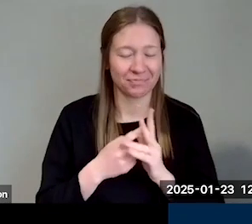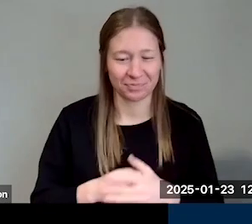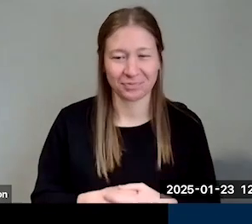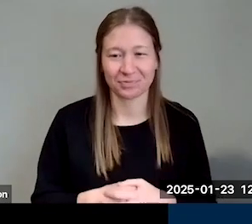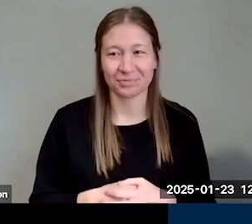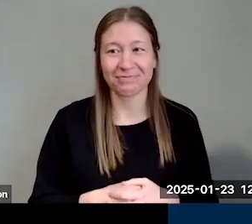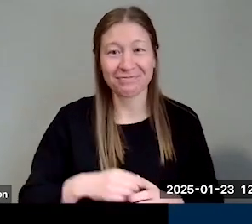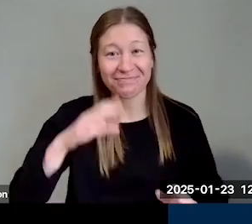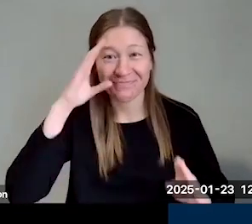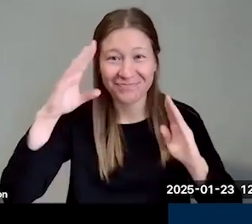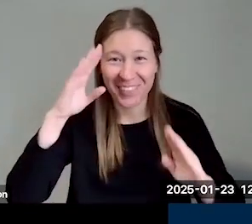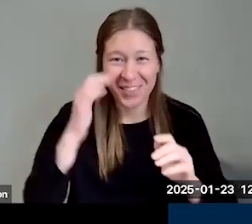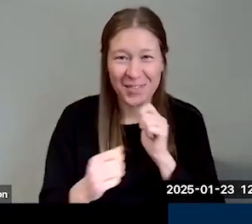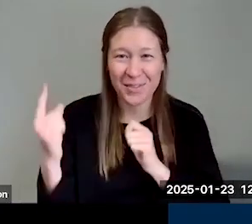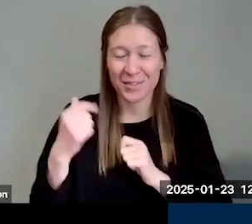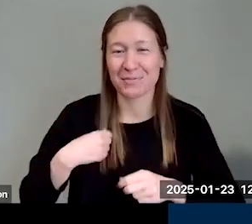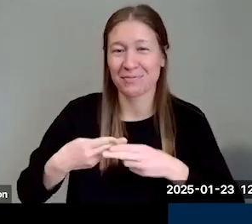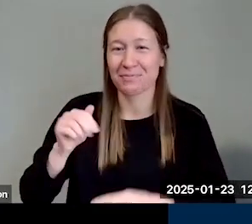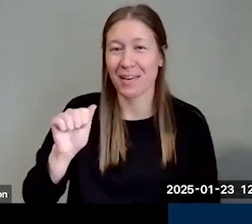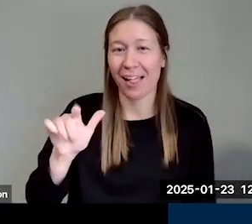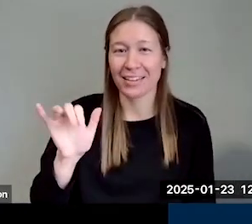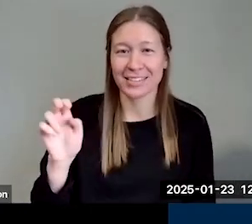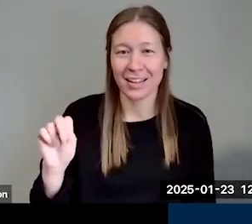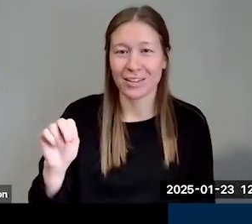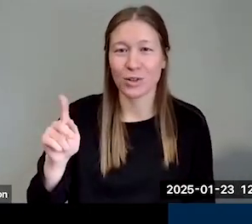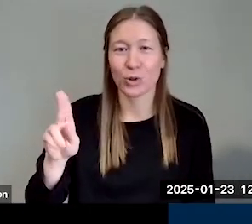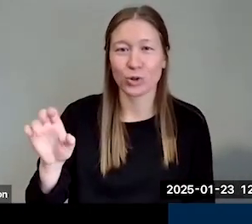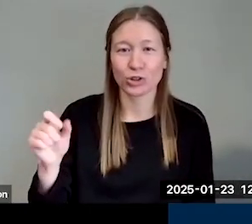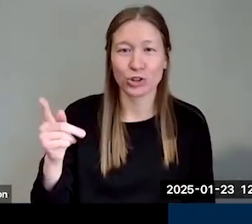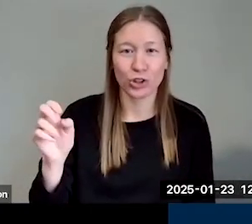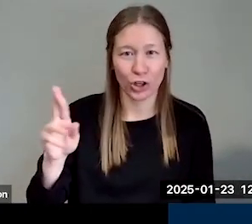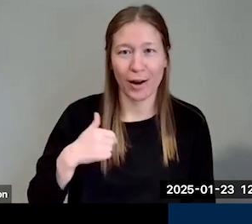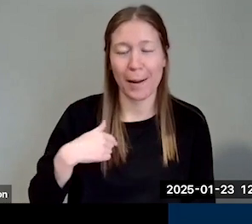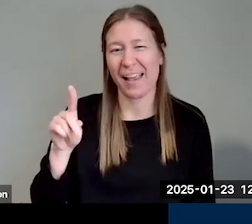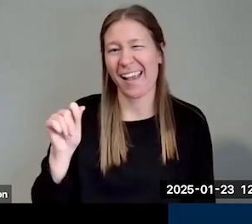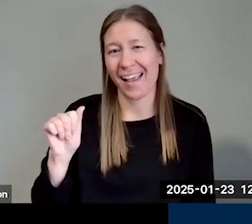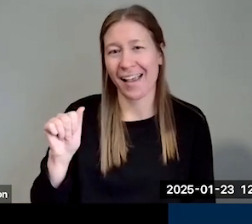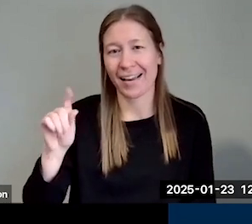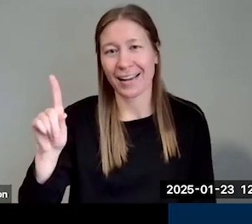Hello everybody. I'm Allison Kushner. I am the ADA coordinator and the director